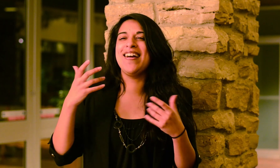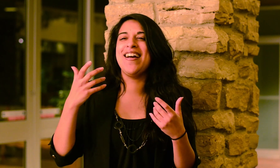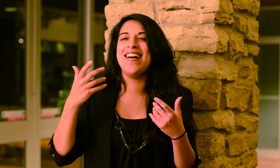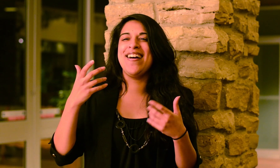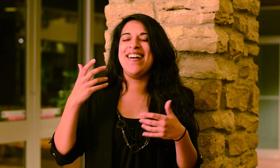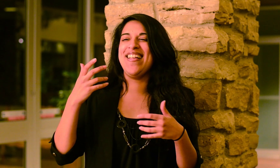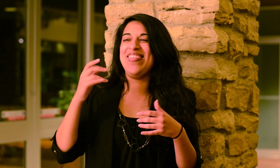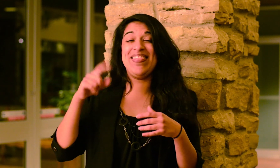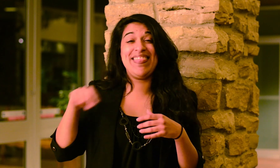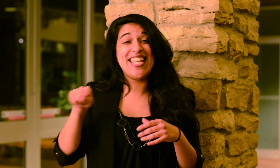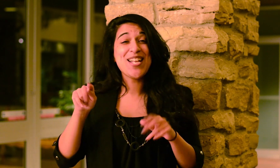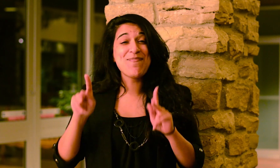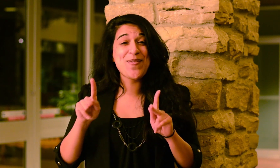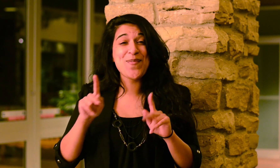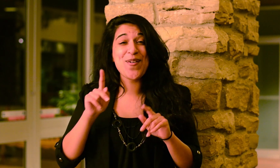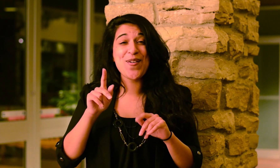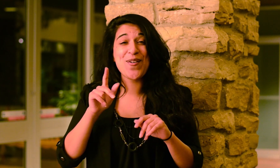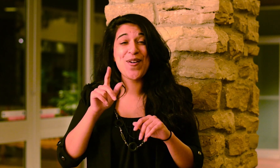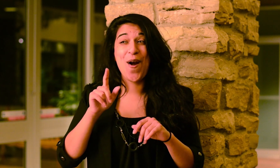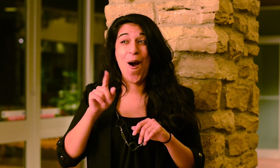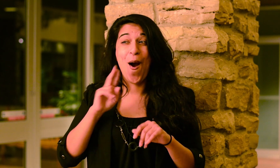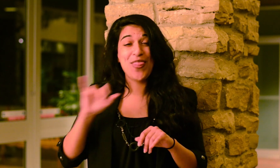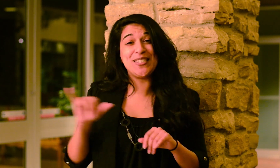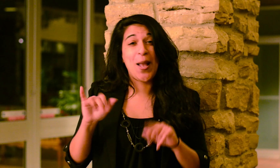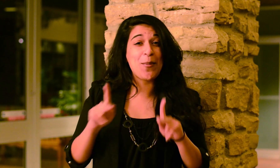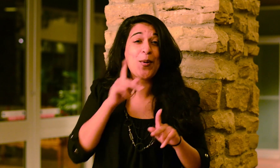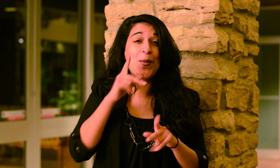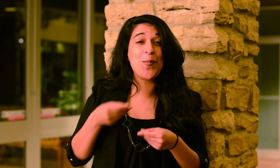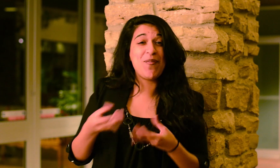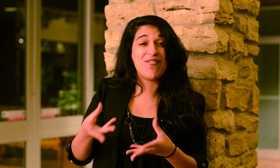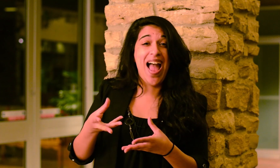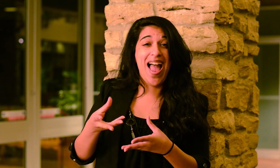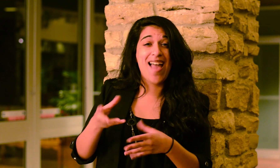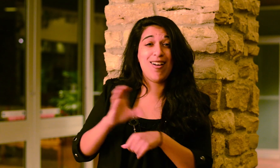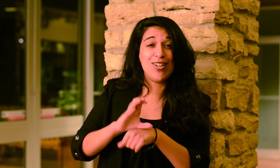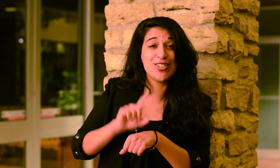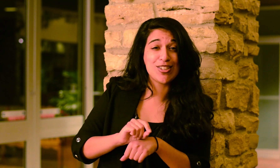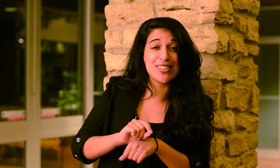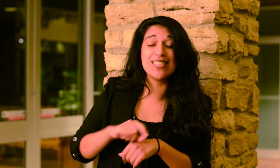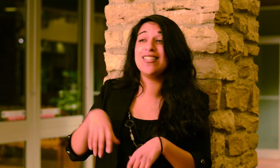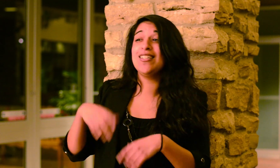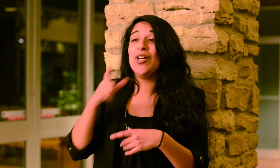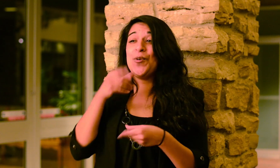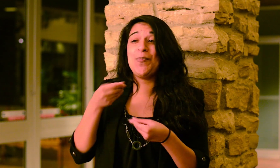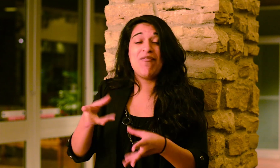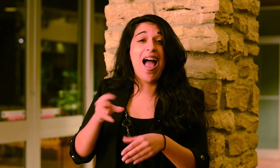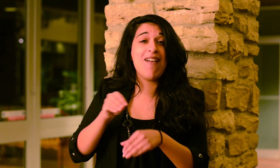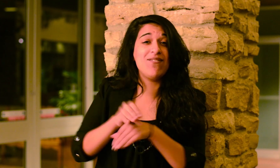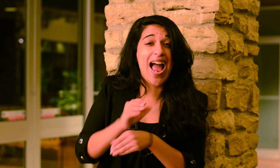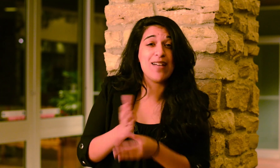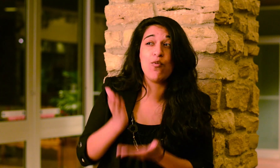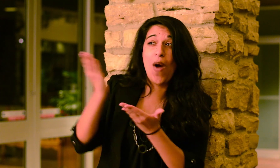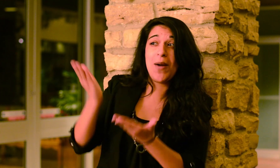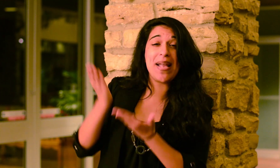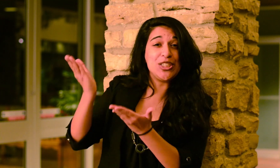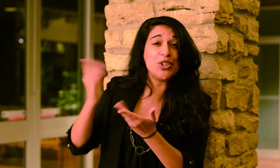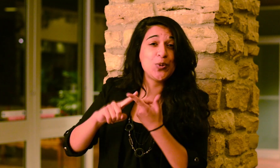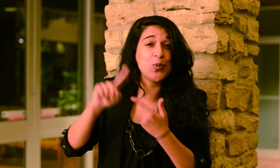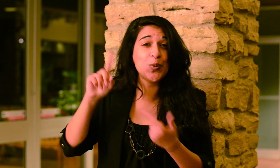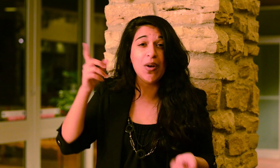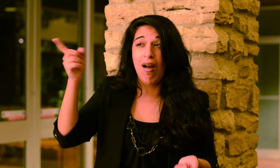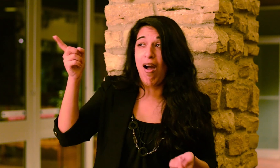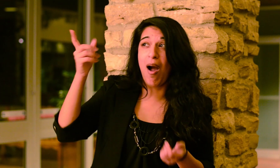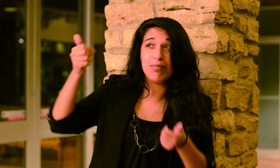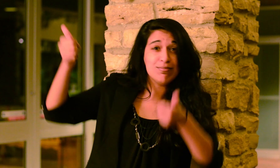I couldn't believe it... These are the same people who consult, who provide recommendations to higher-ups